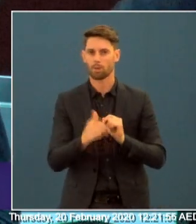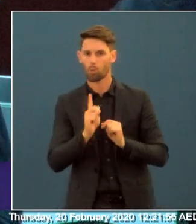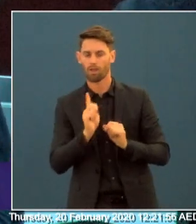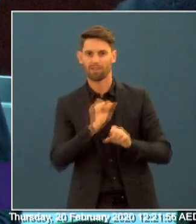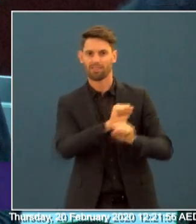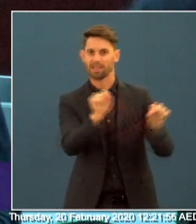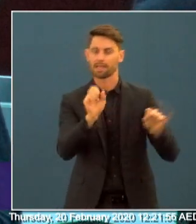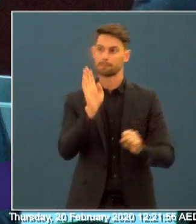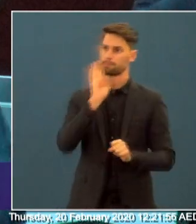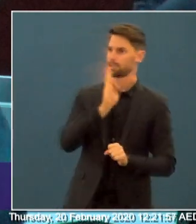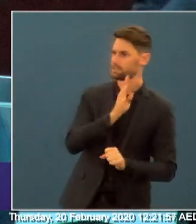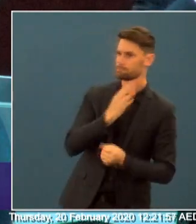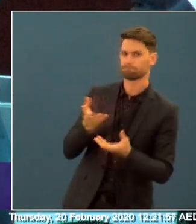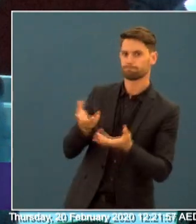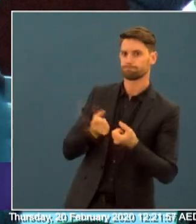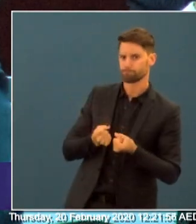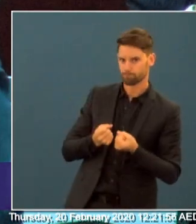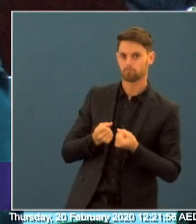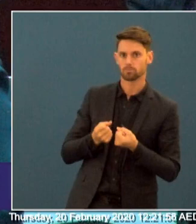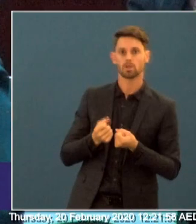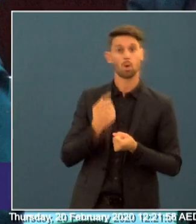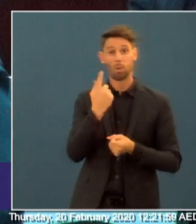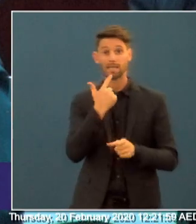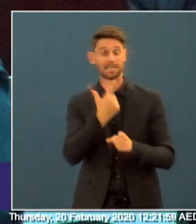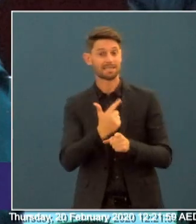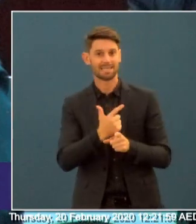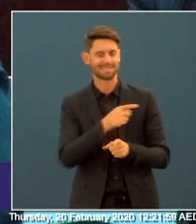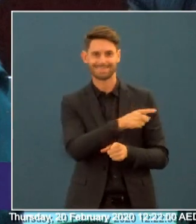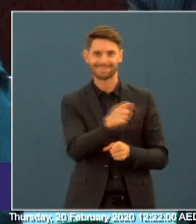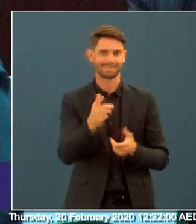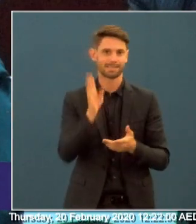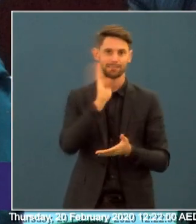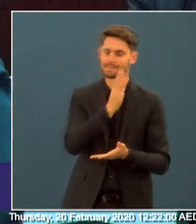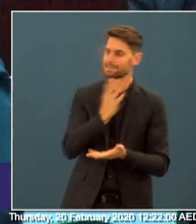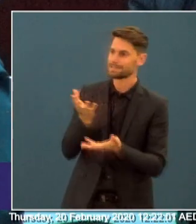And one of the areas is poor access to preventative health care initiatives.